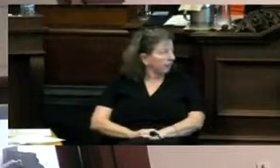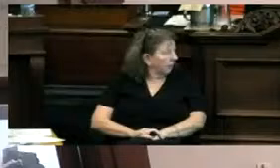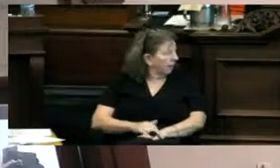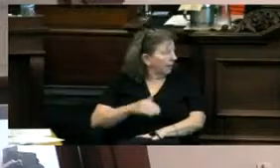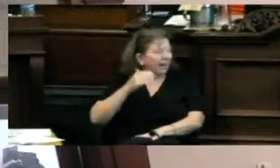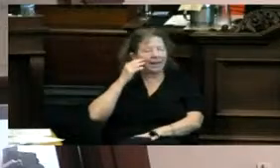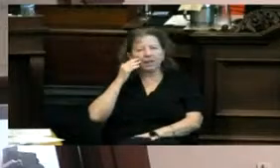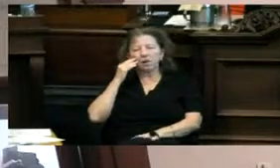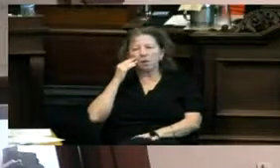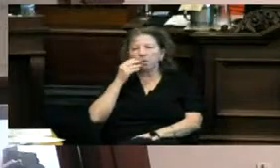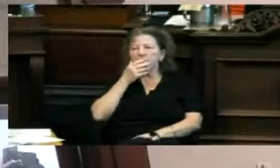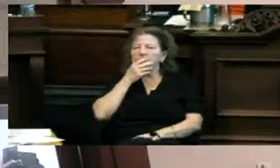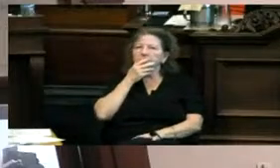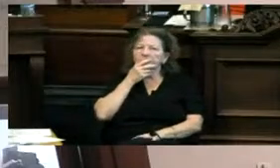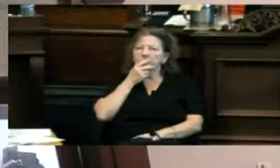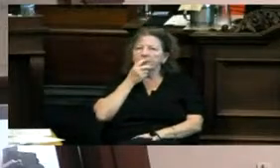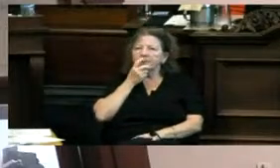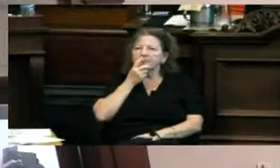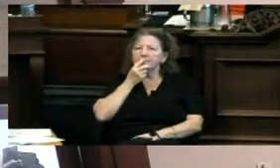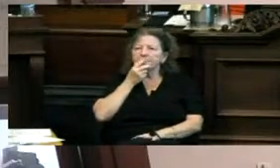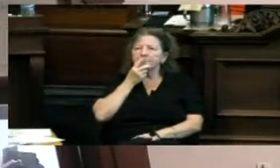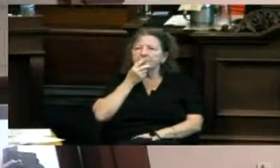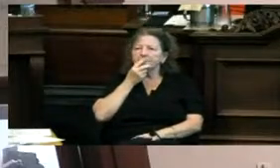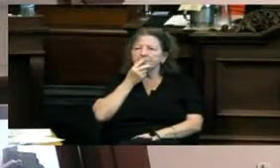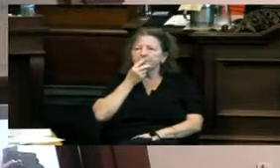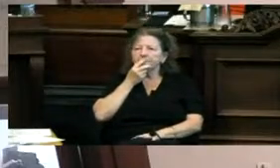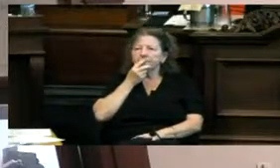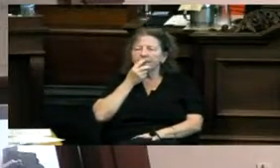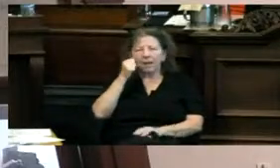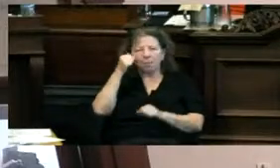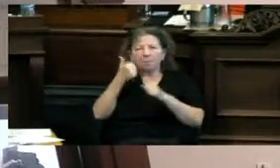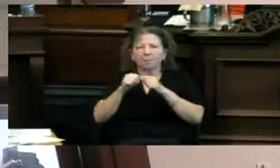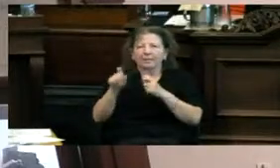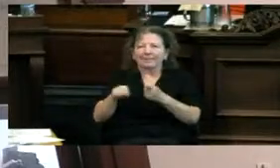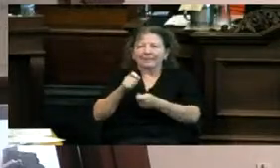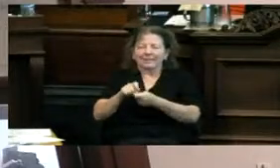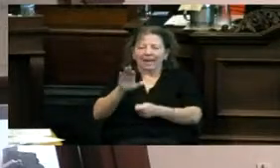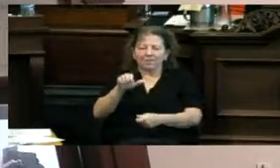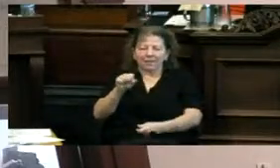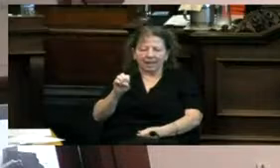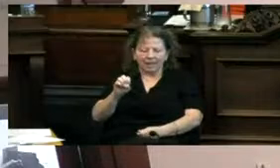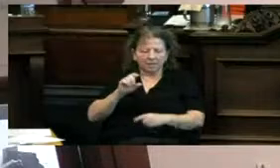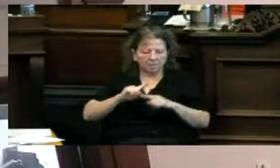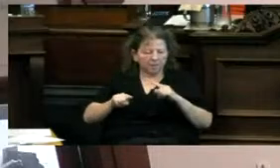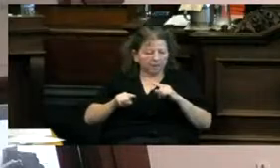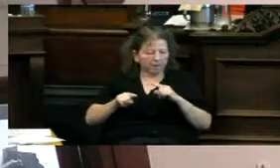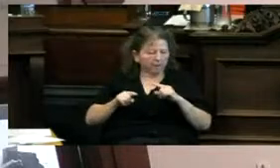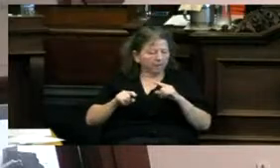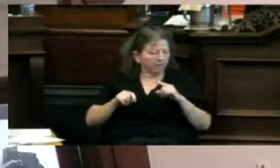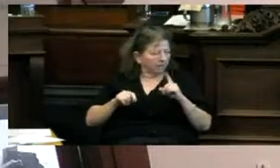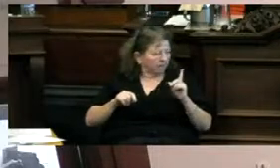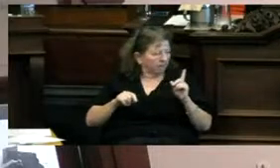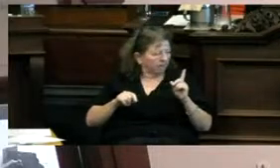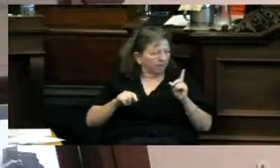that our own was it. Sylvan. So